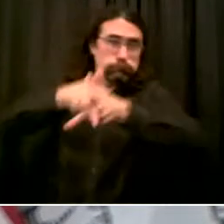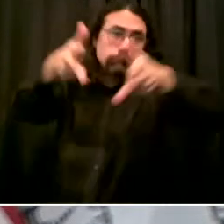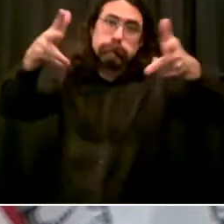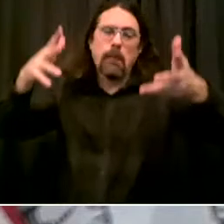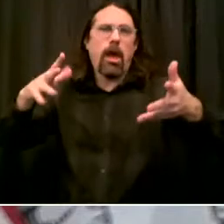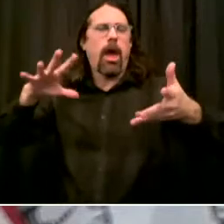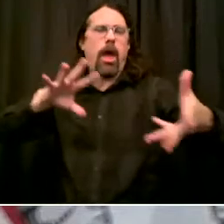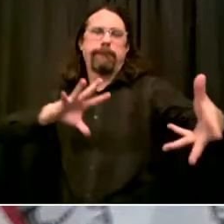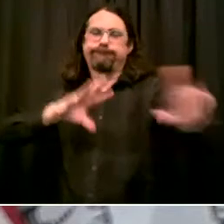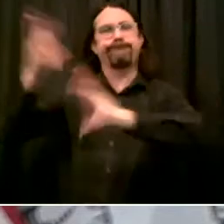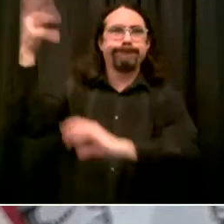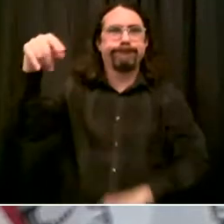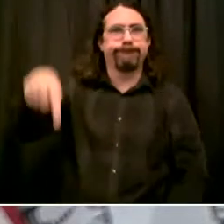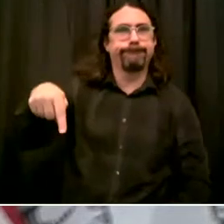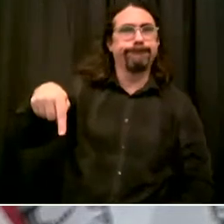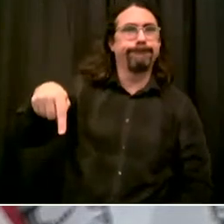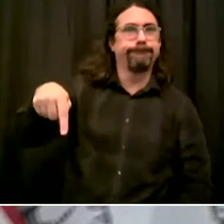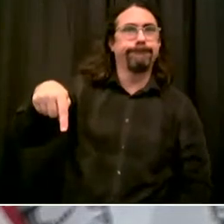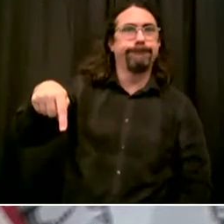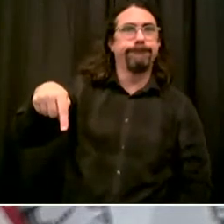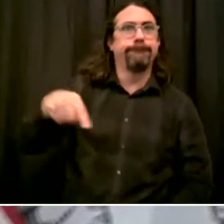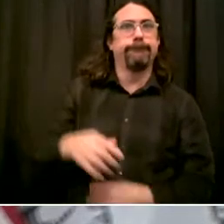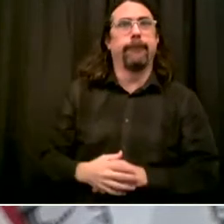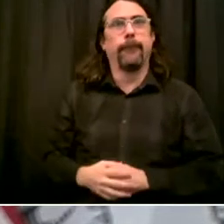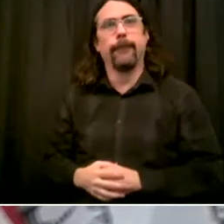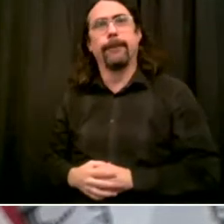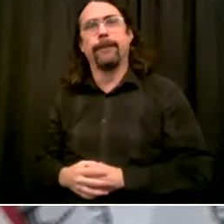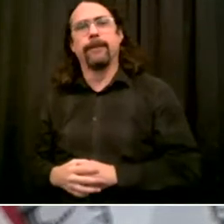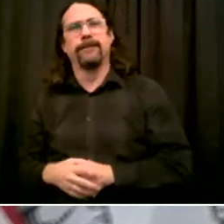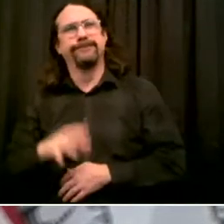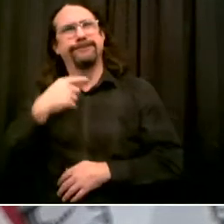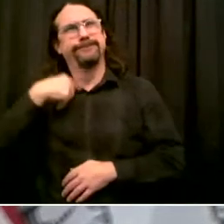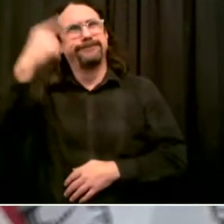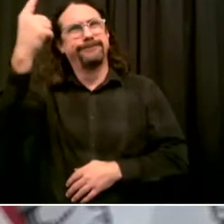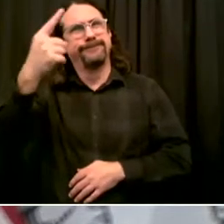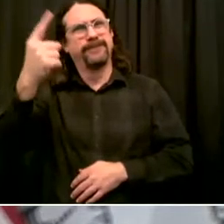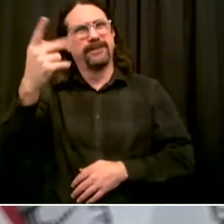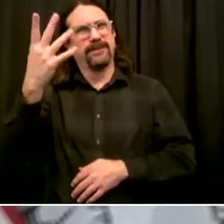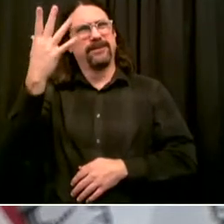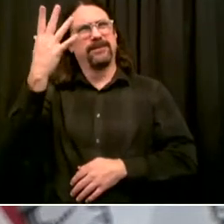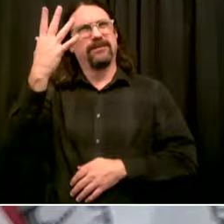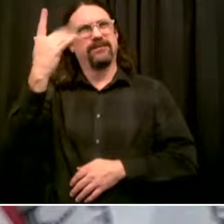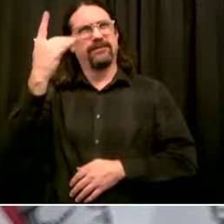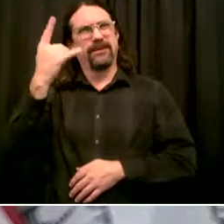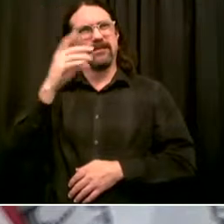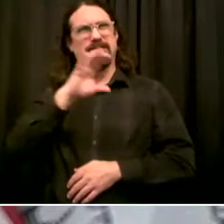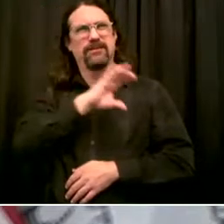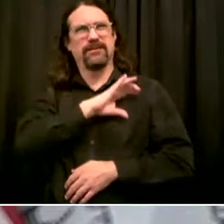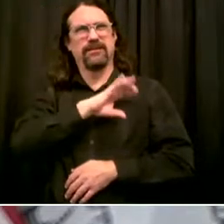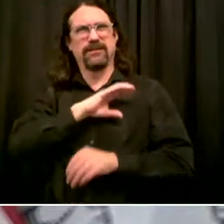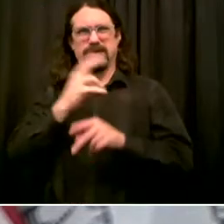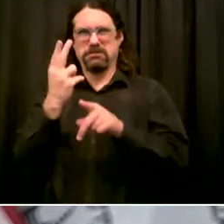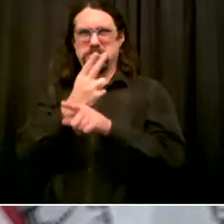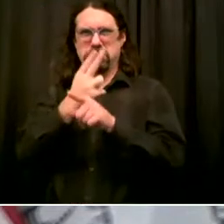DOMINO EFFECT OF THIS. I'M